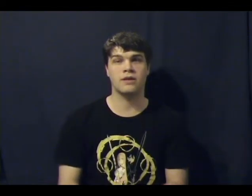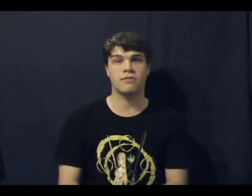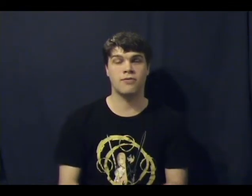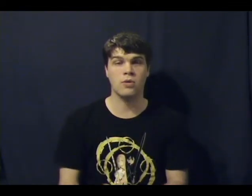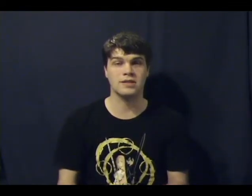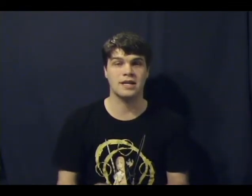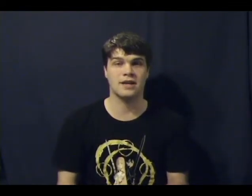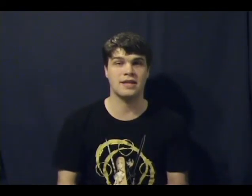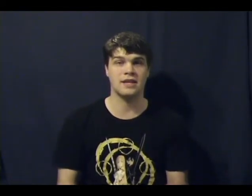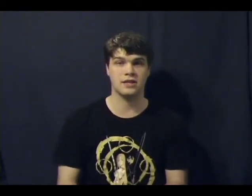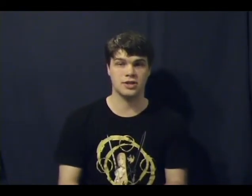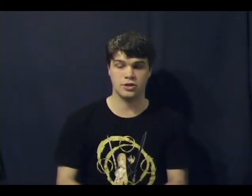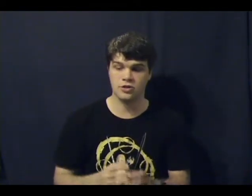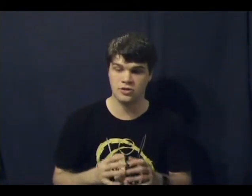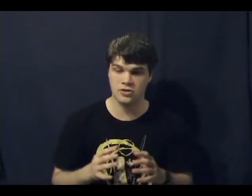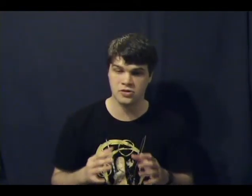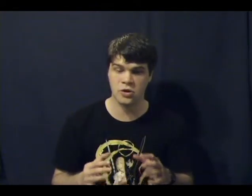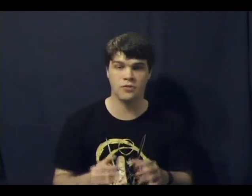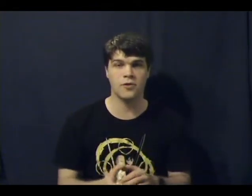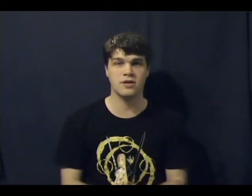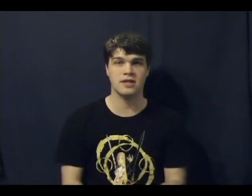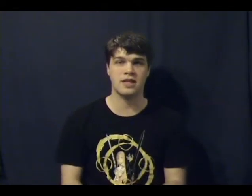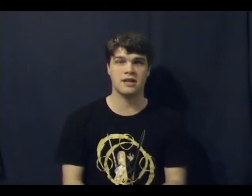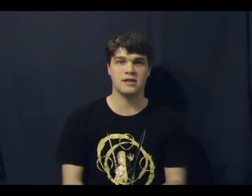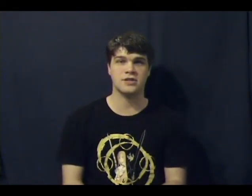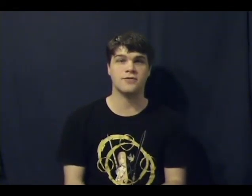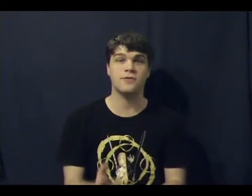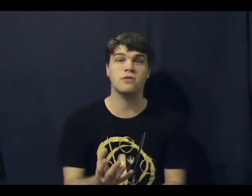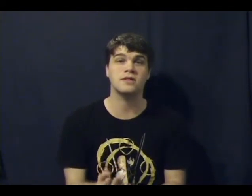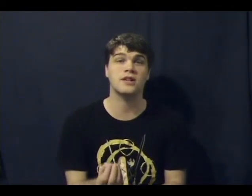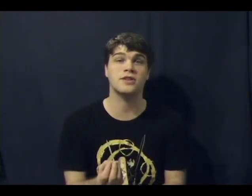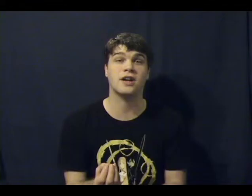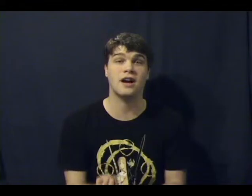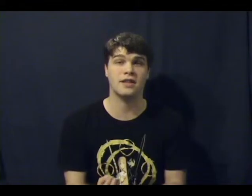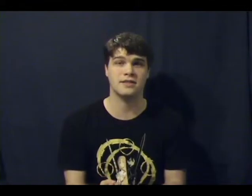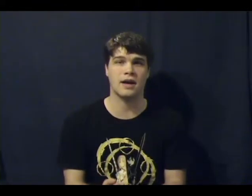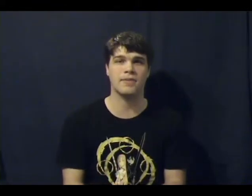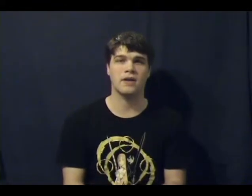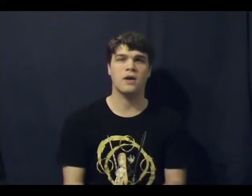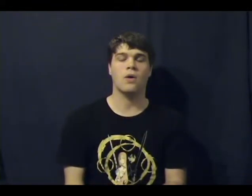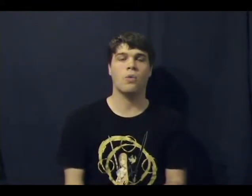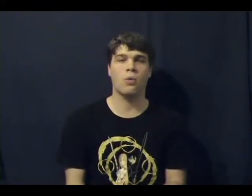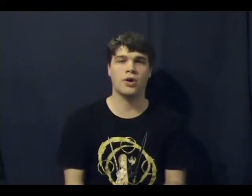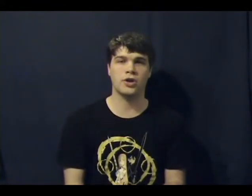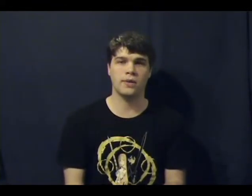they're focusing on the English. Don't focus on the English, focus on your concept. What are you